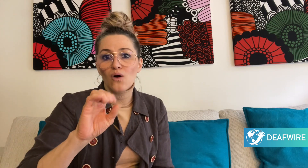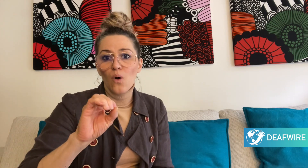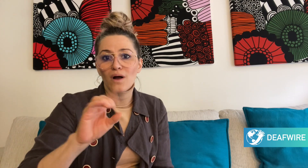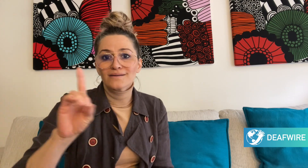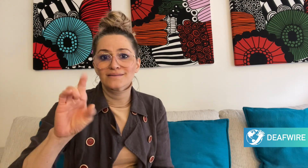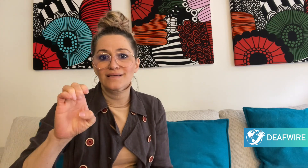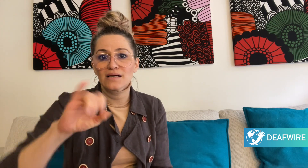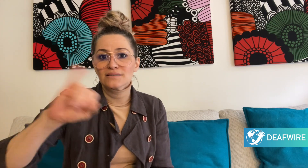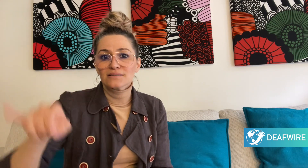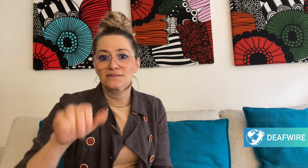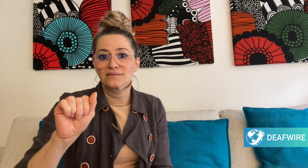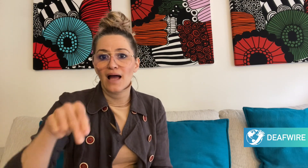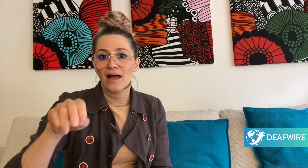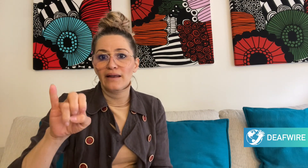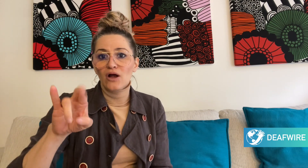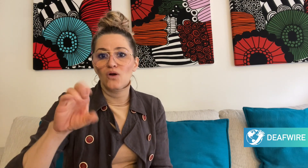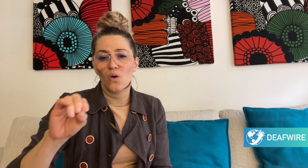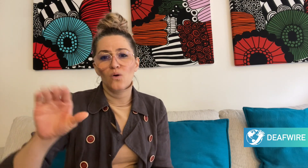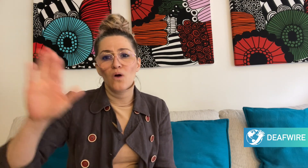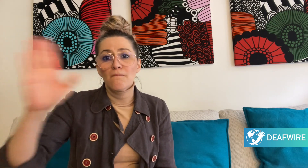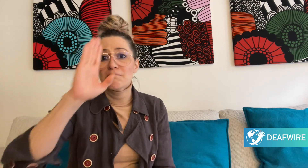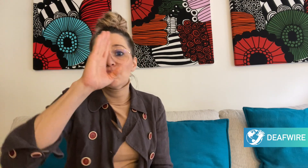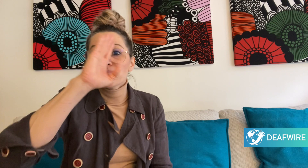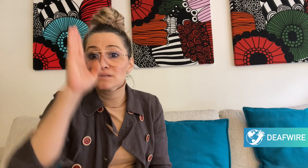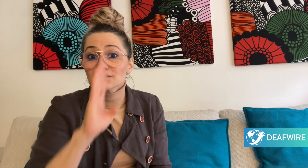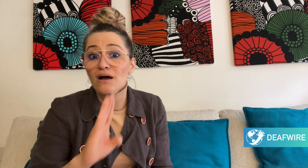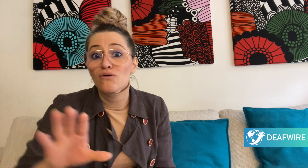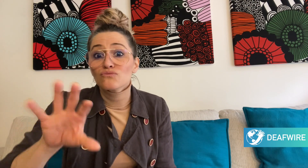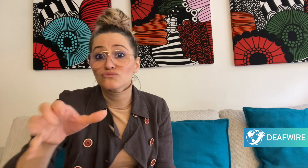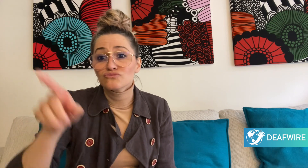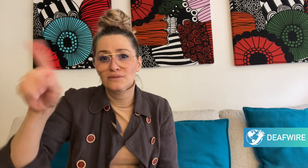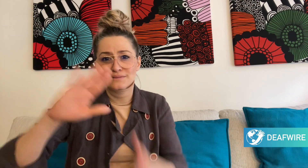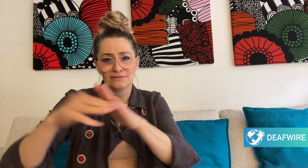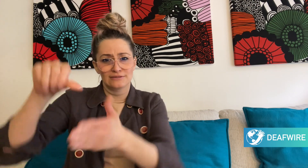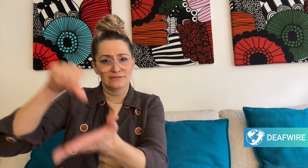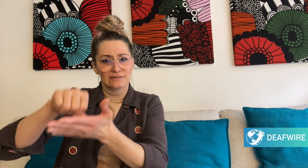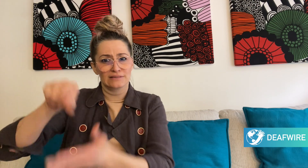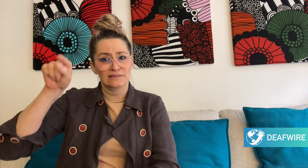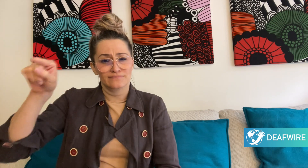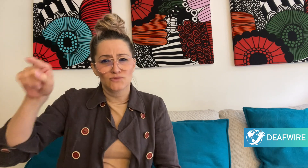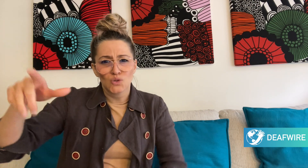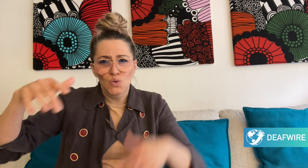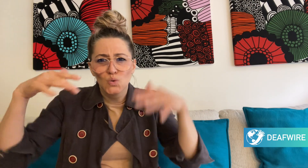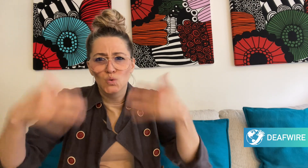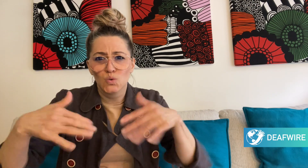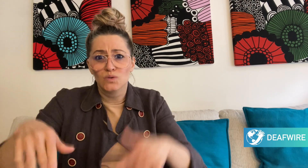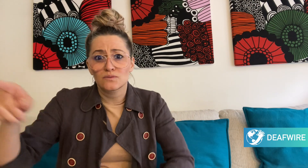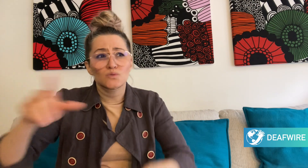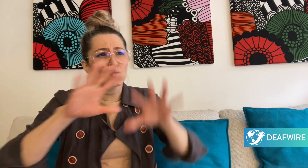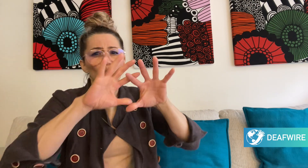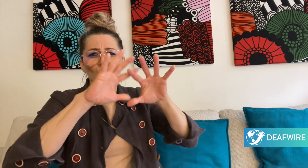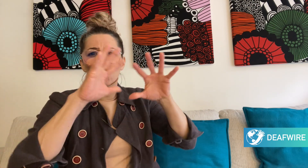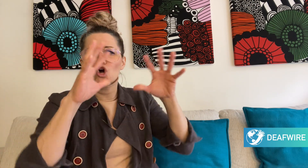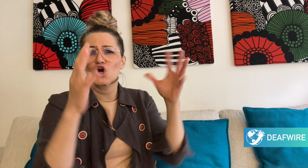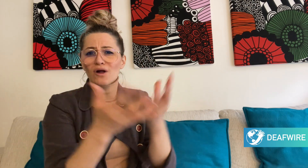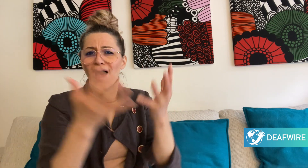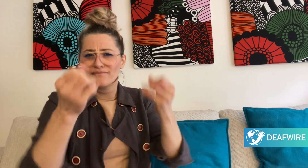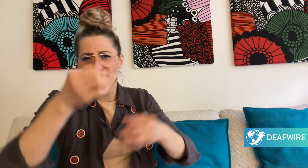in Rio De Janeiro, Brazil, one of the most heavily-impacted